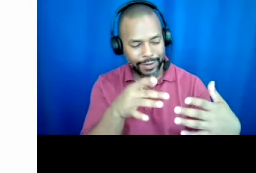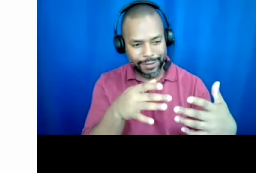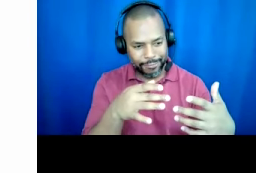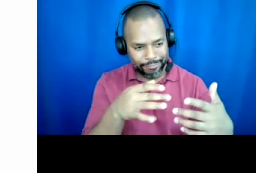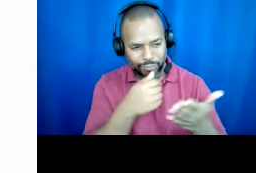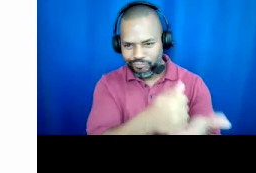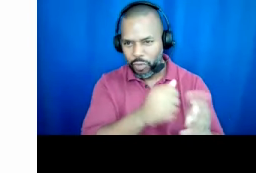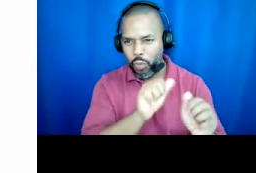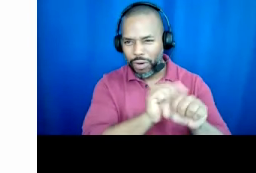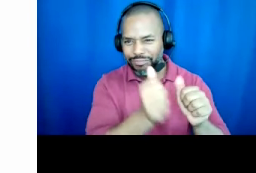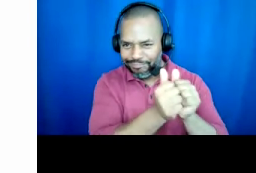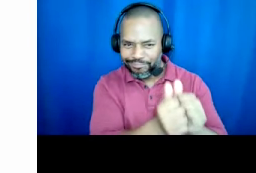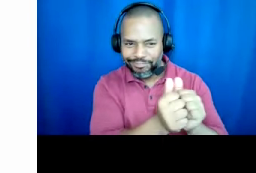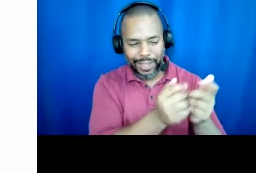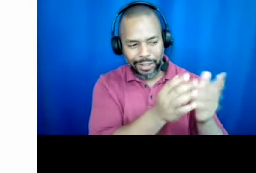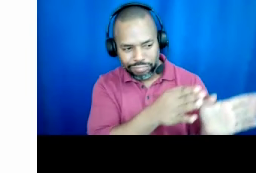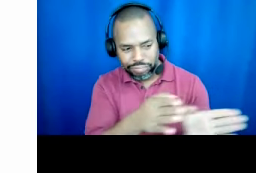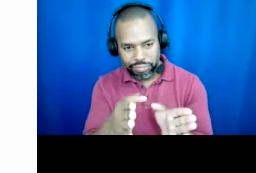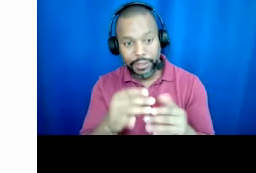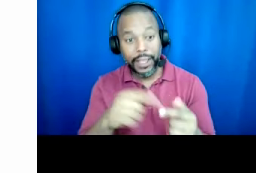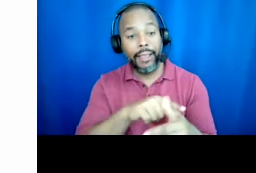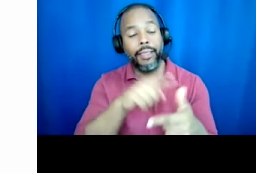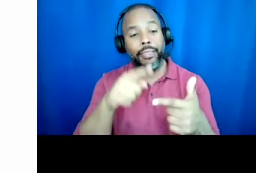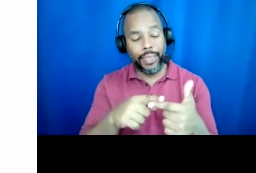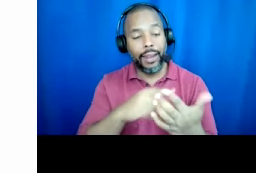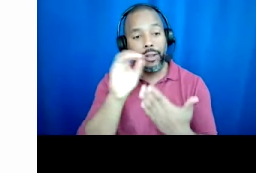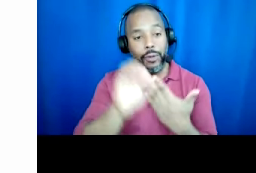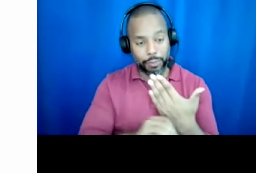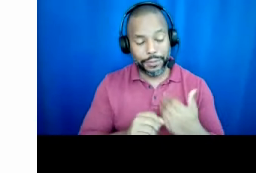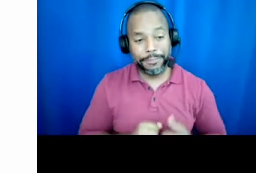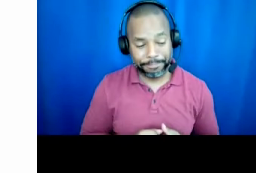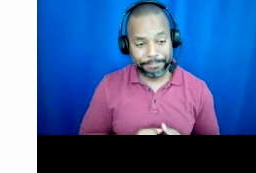Then in the month of October, again as applicable, submissions